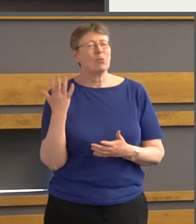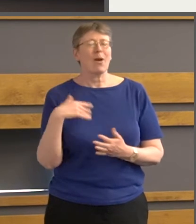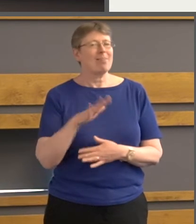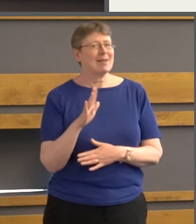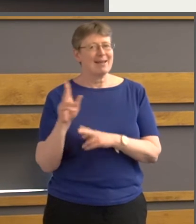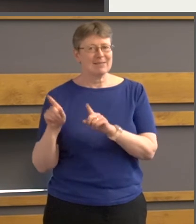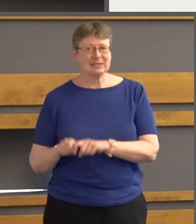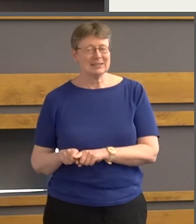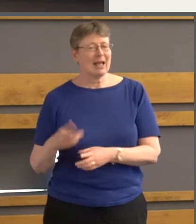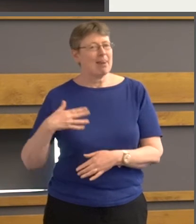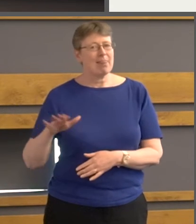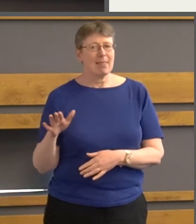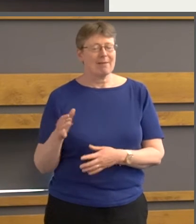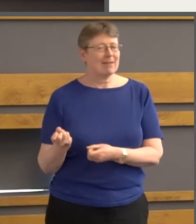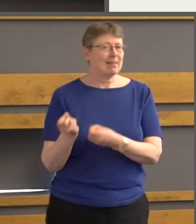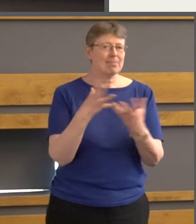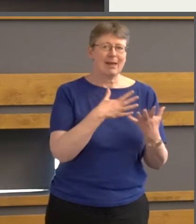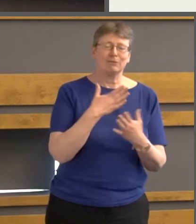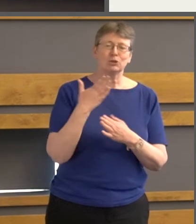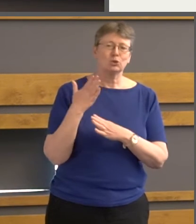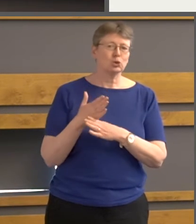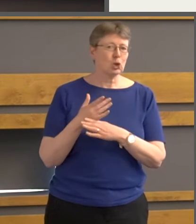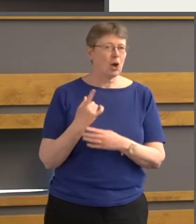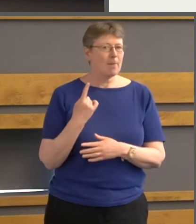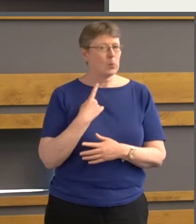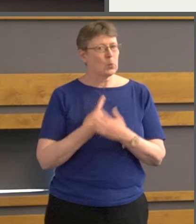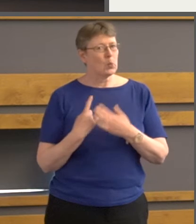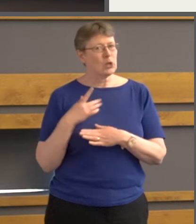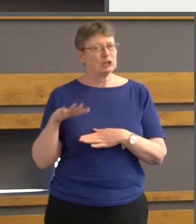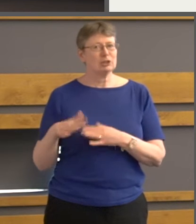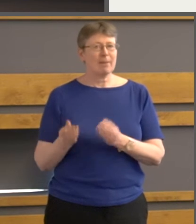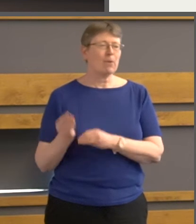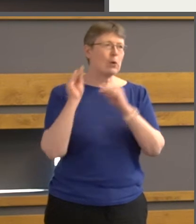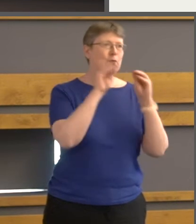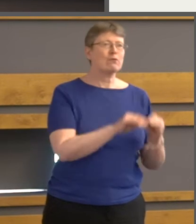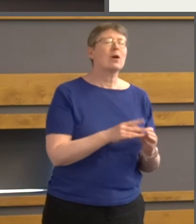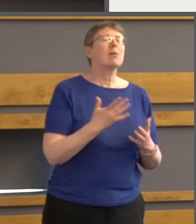I left a job. I was an only child. And then I started taking interest